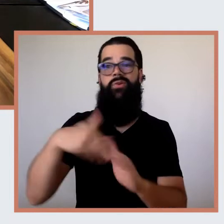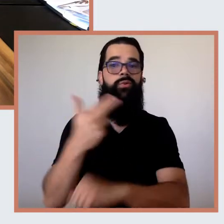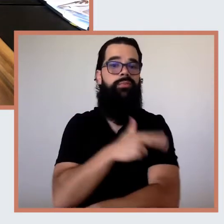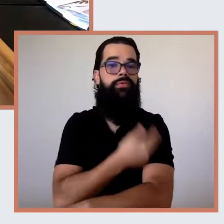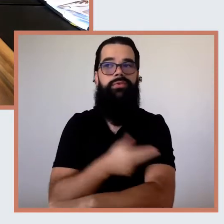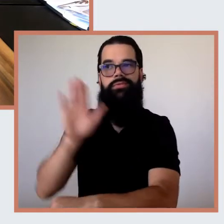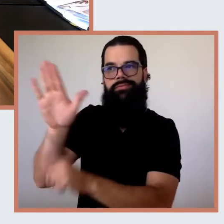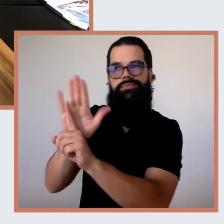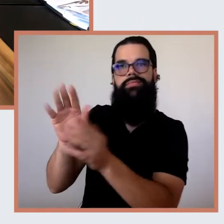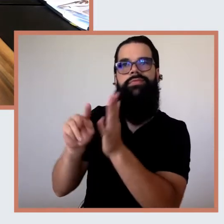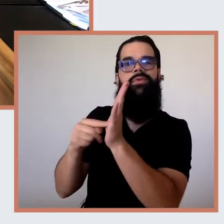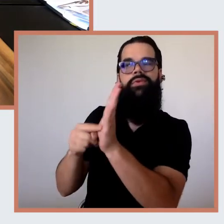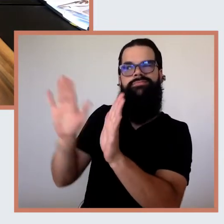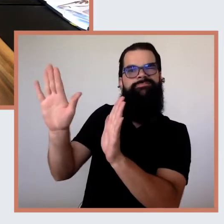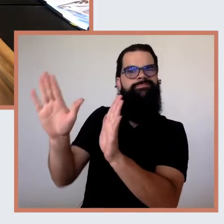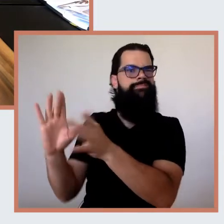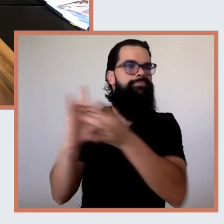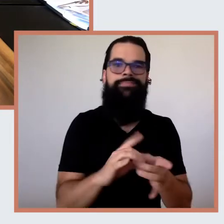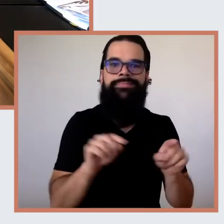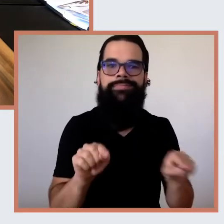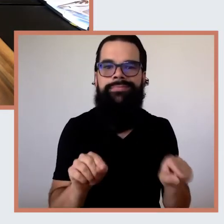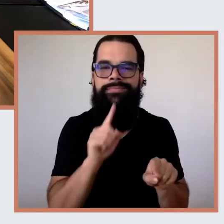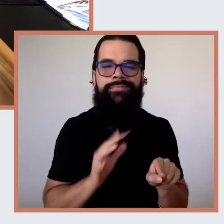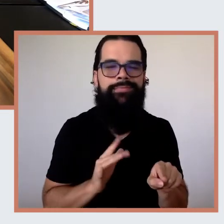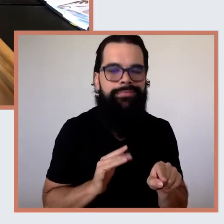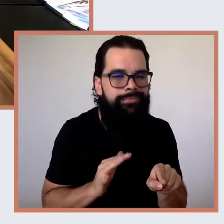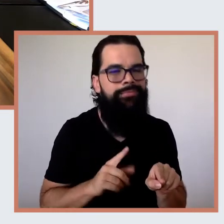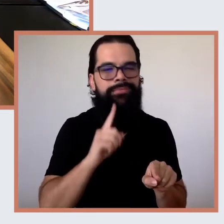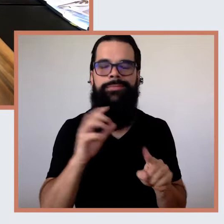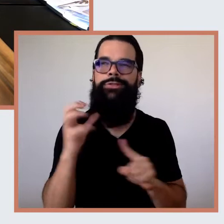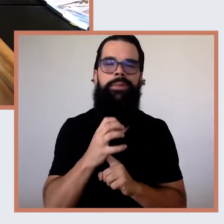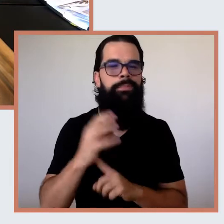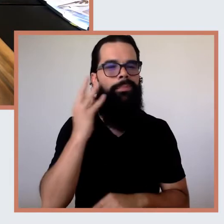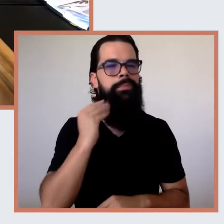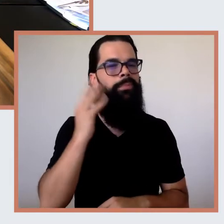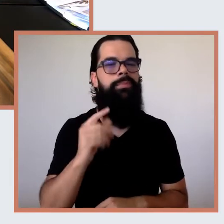So my life with my writing life, with her sort of stopped, but there was something so exciting about it.